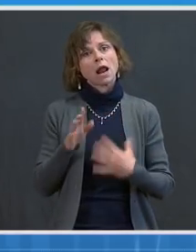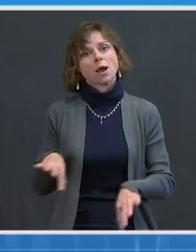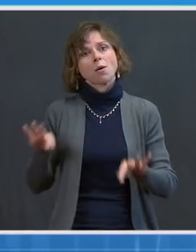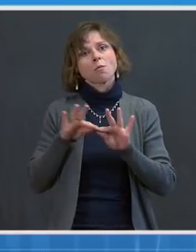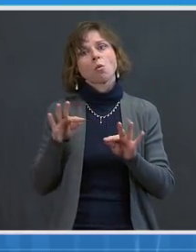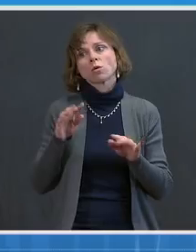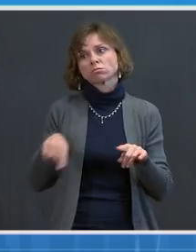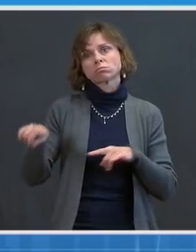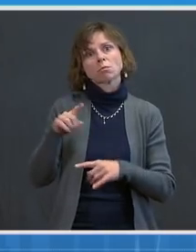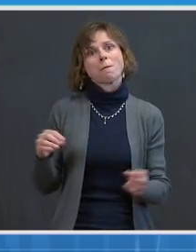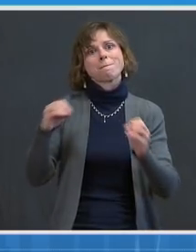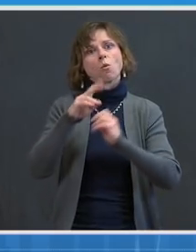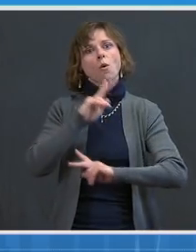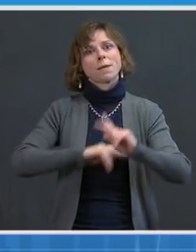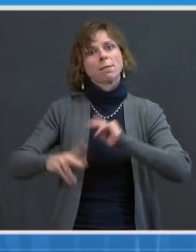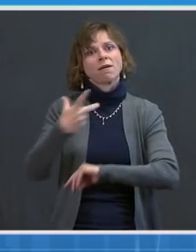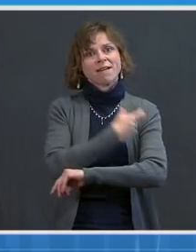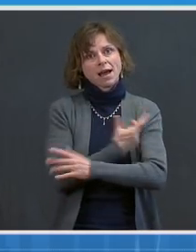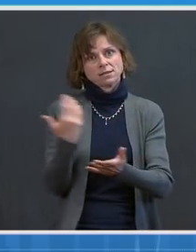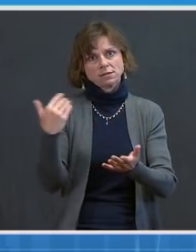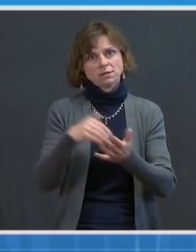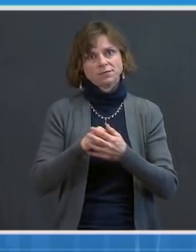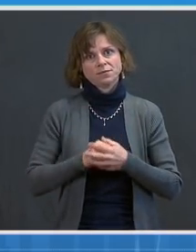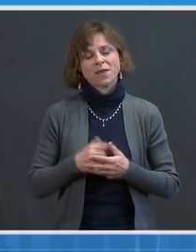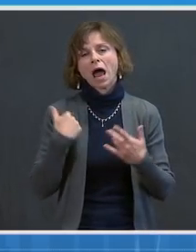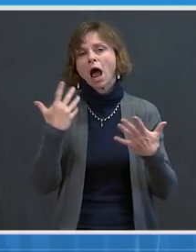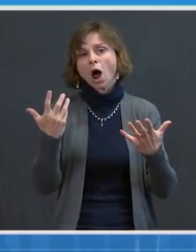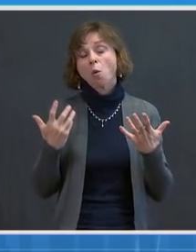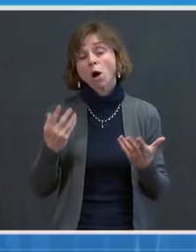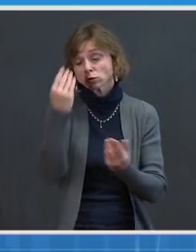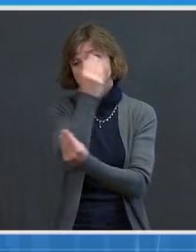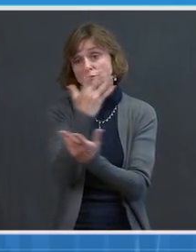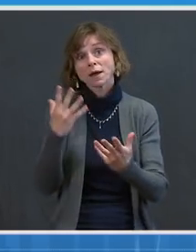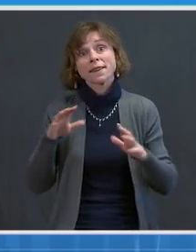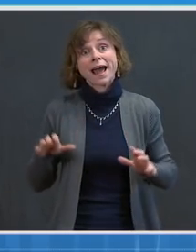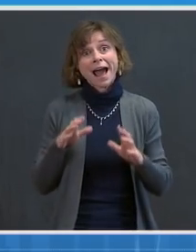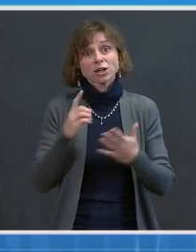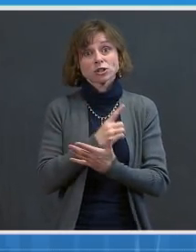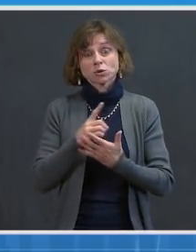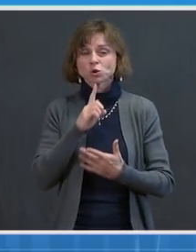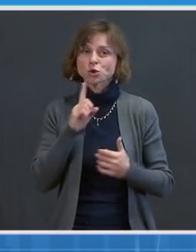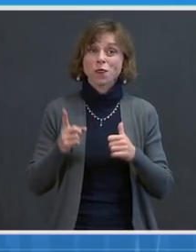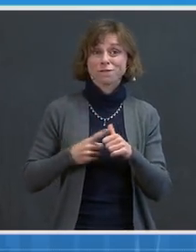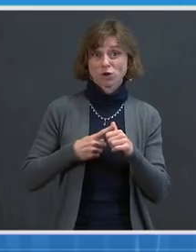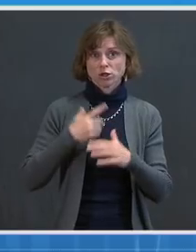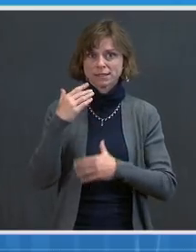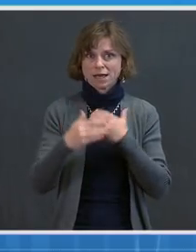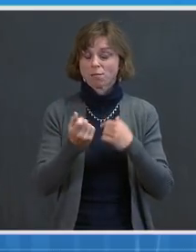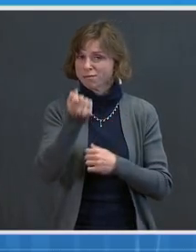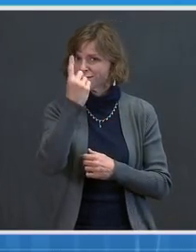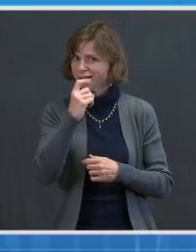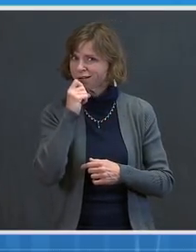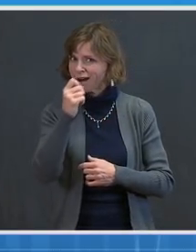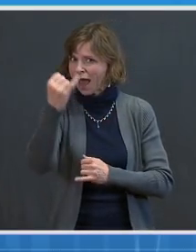I want to close by reiterating that our actions this week represent a first step, not our final destination.